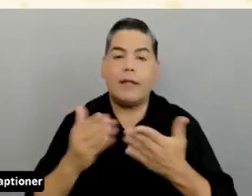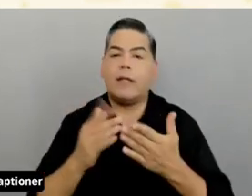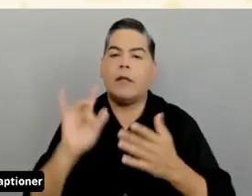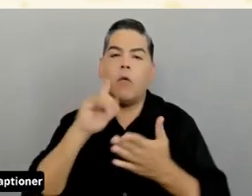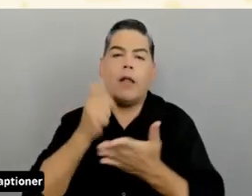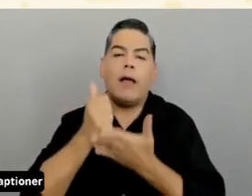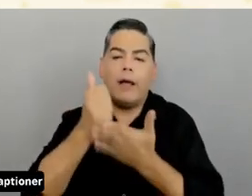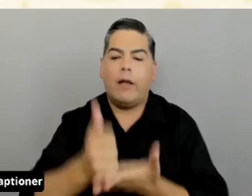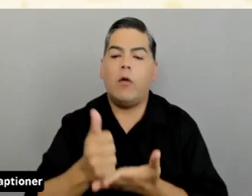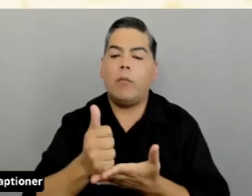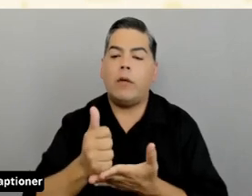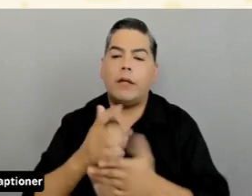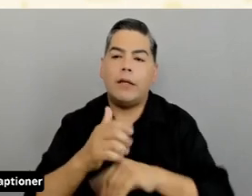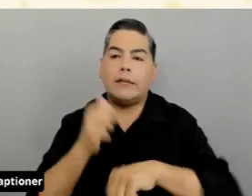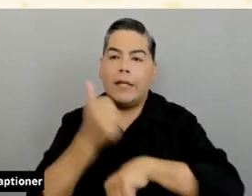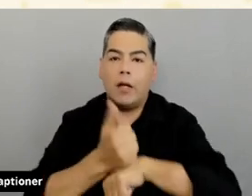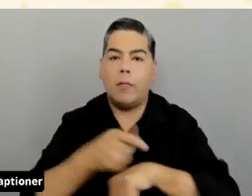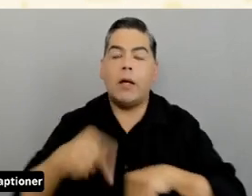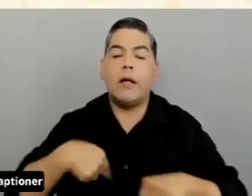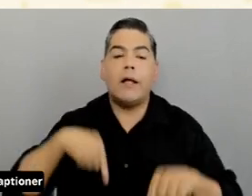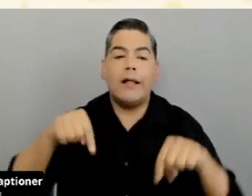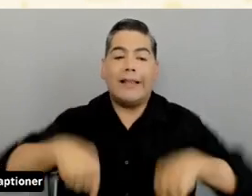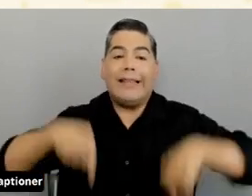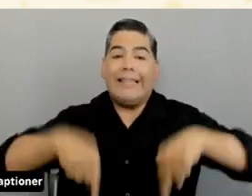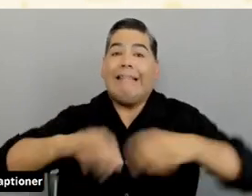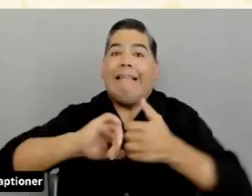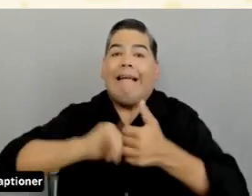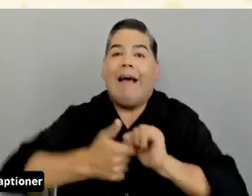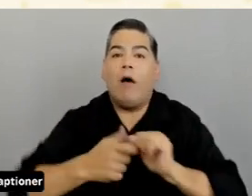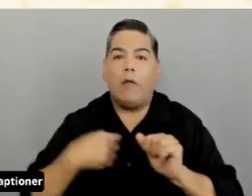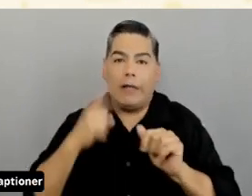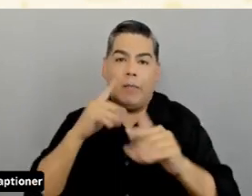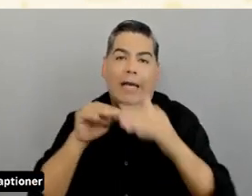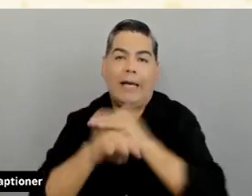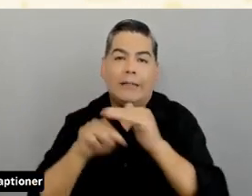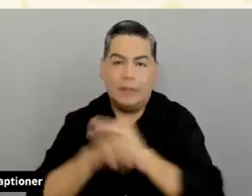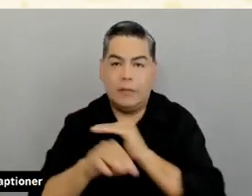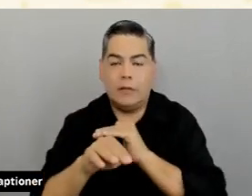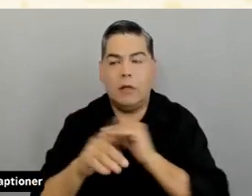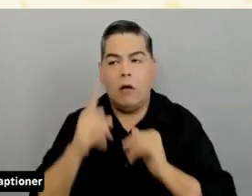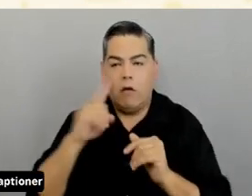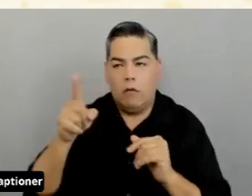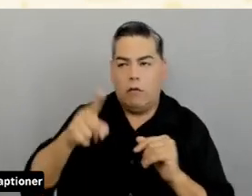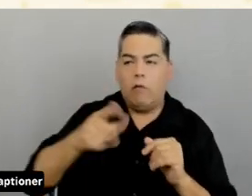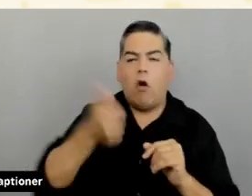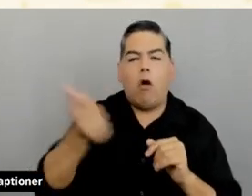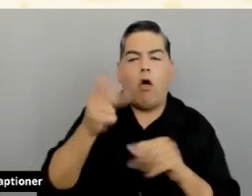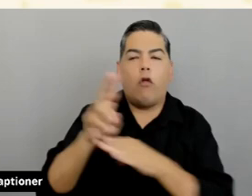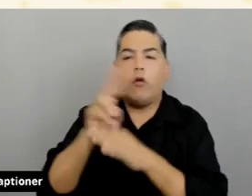to create the content in a way that can be accessible for other users, OK?